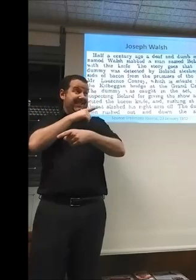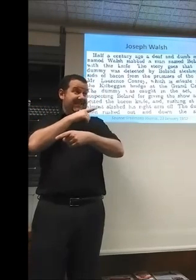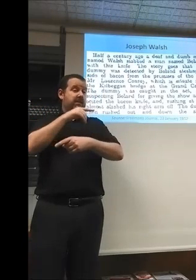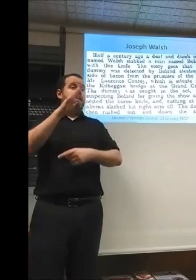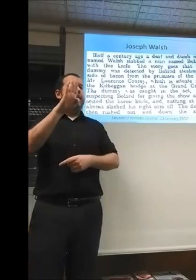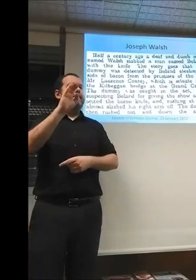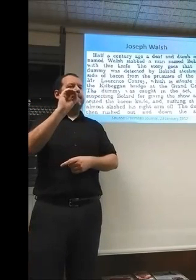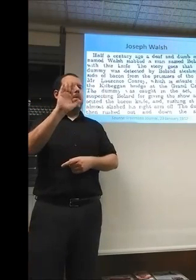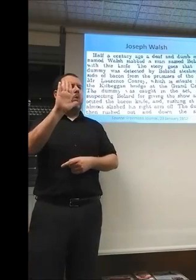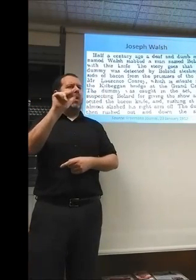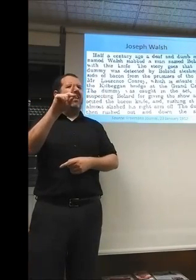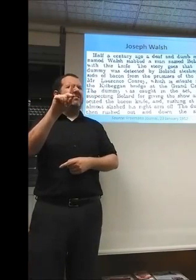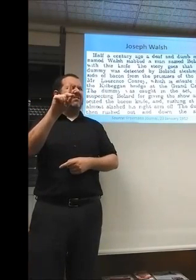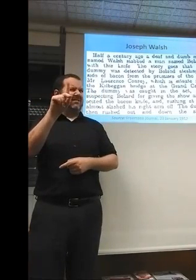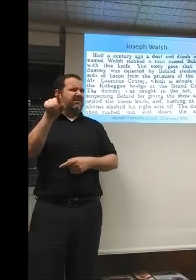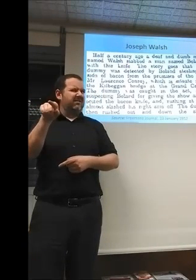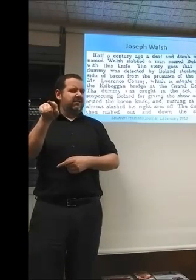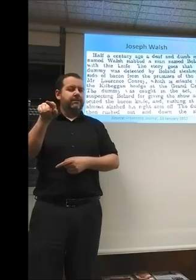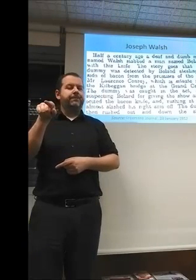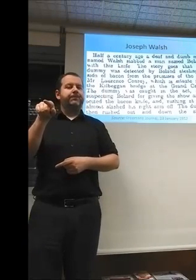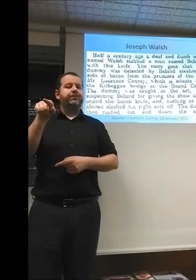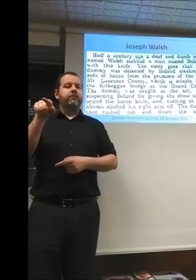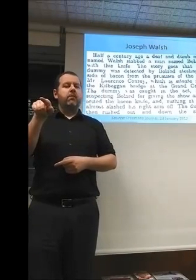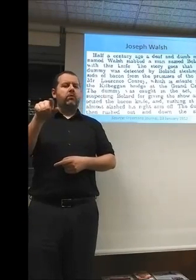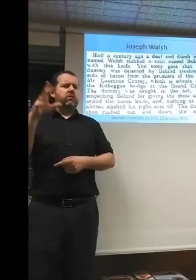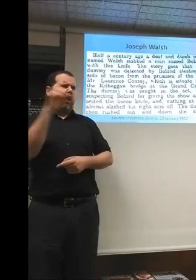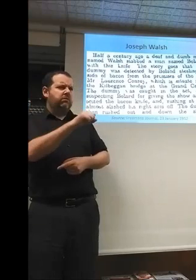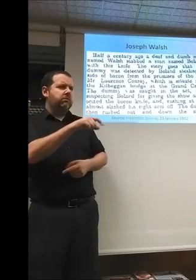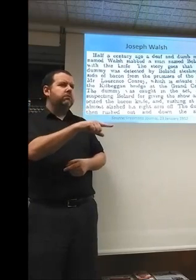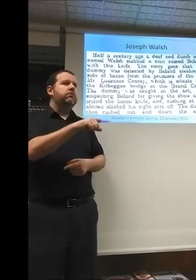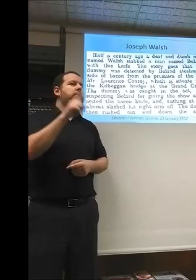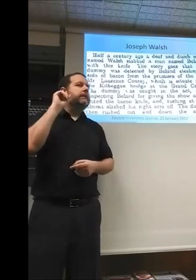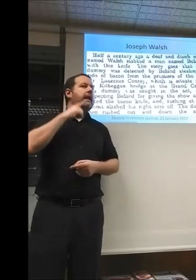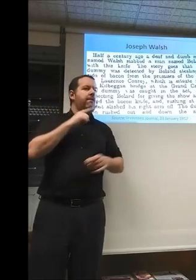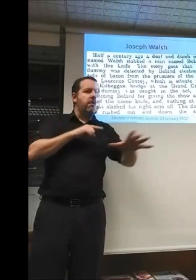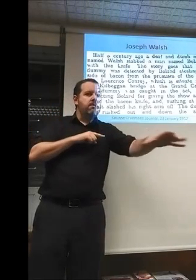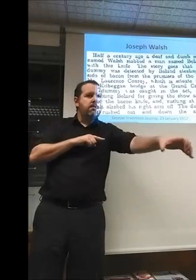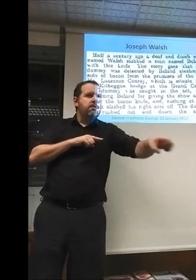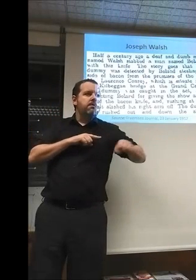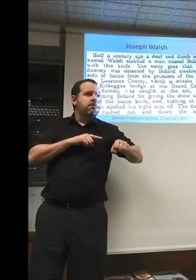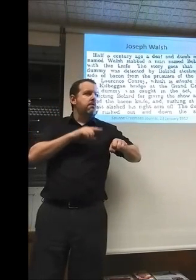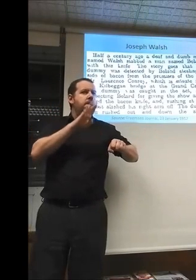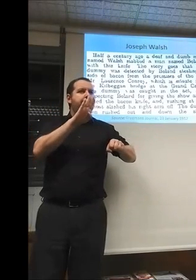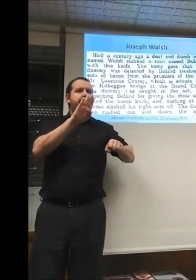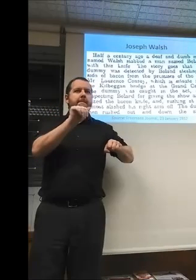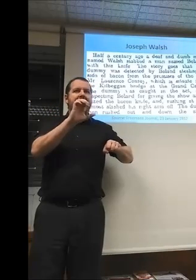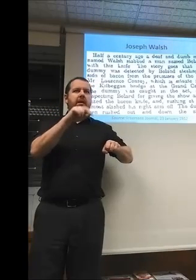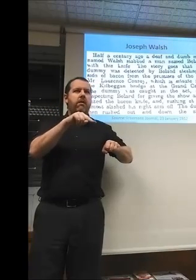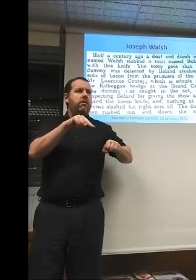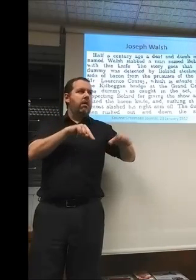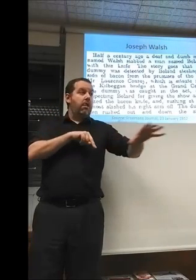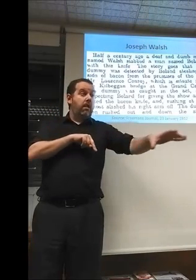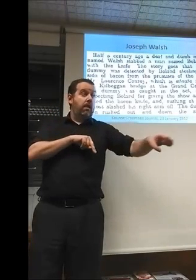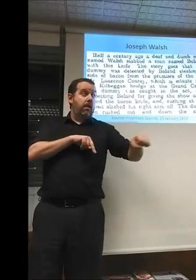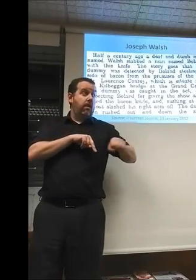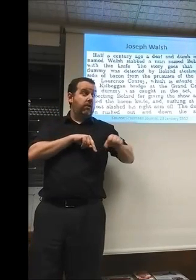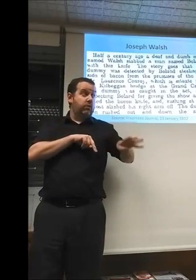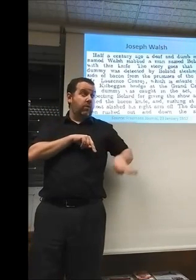PART 2 So this isn’t such an interesting case so ill just skip him.